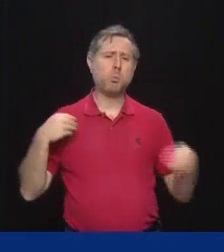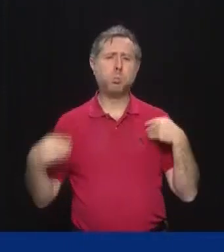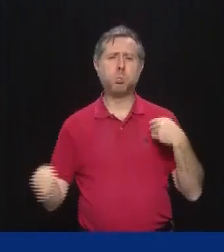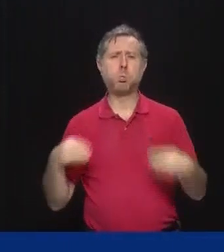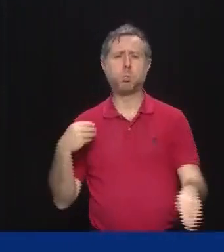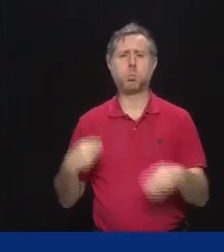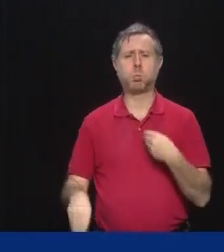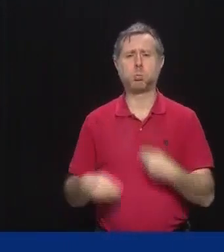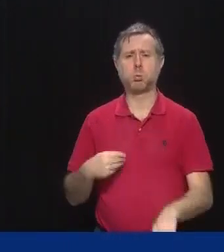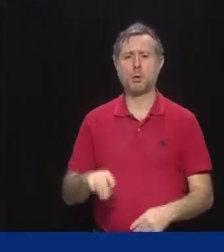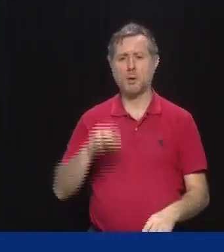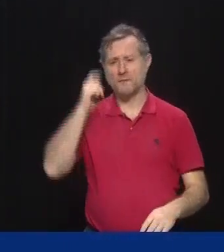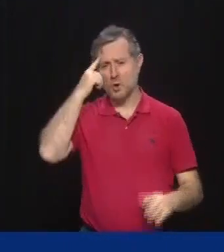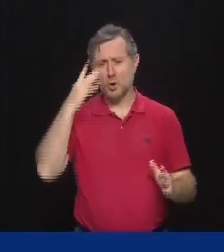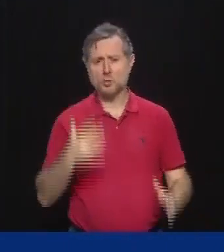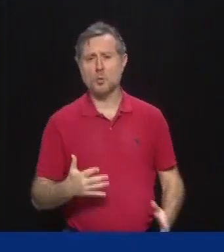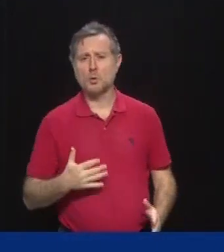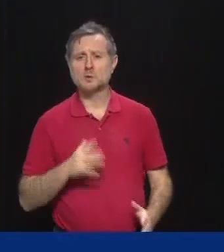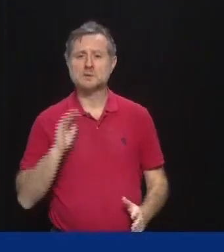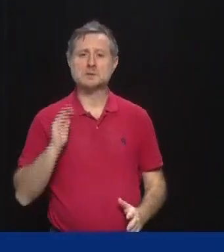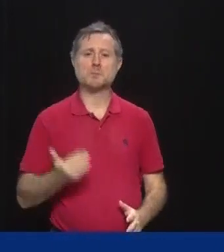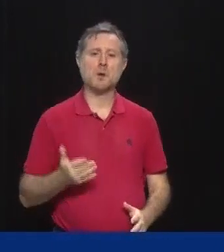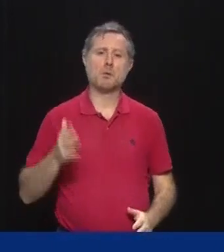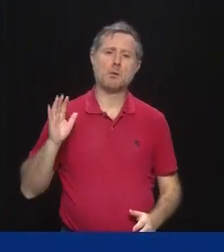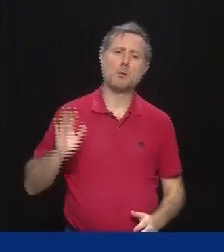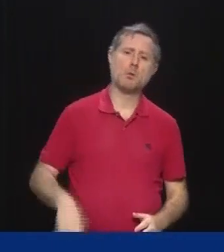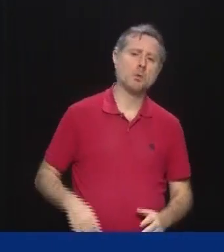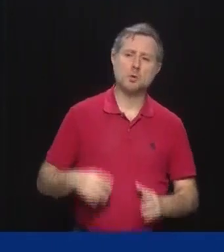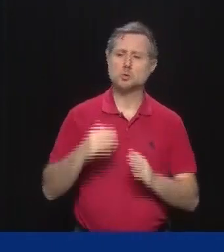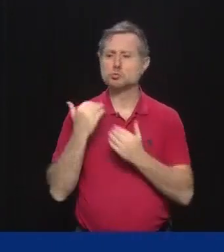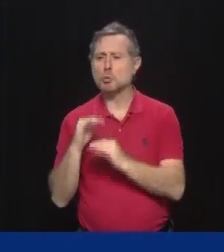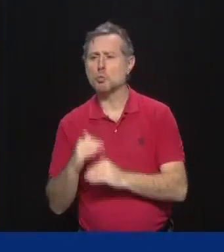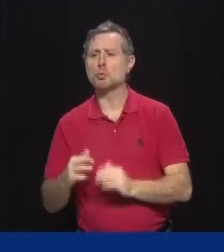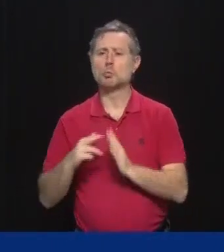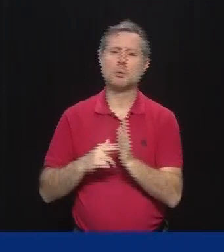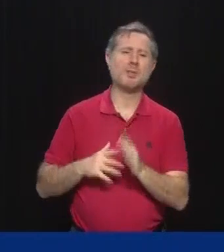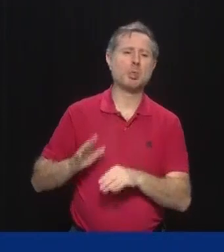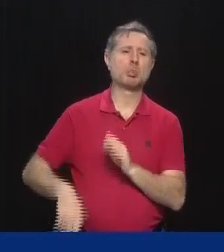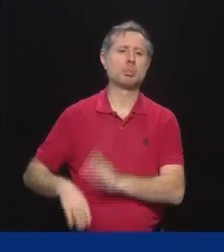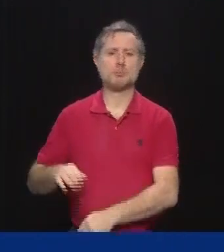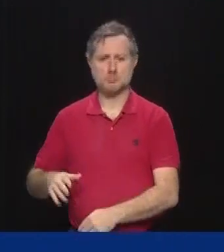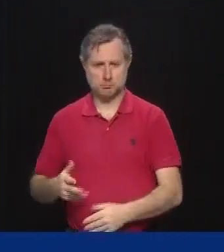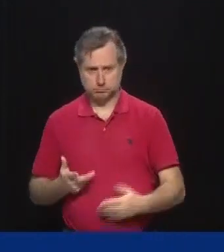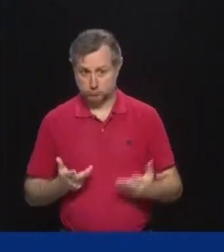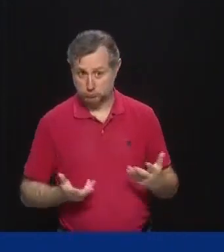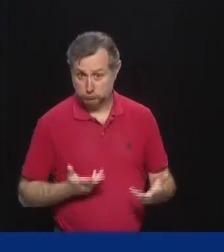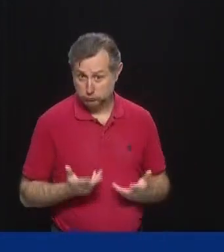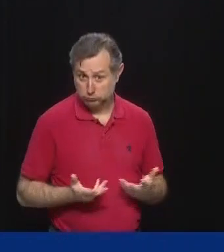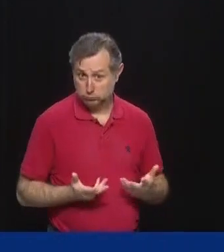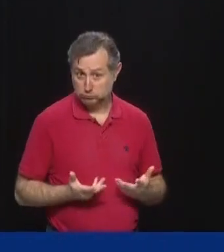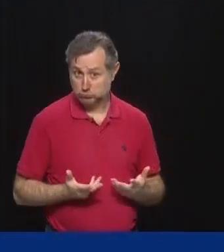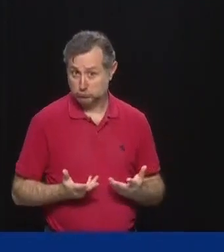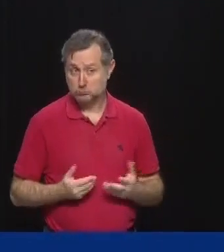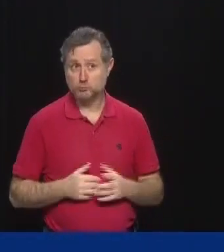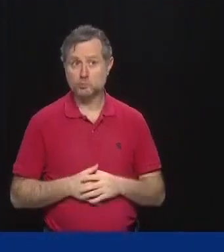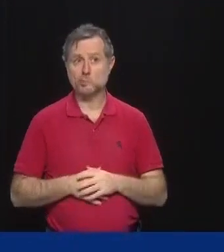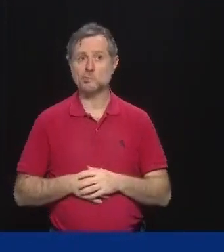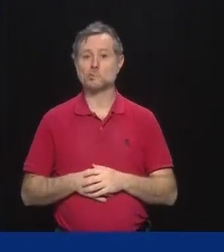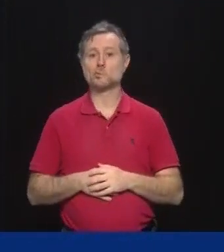THERE'S SUCH STRICT REGULATIONS HERE, BUT NEW JERSEY IS ALMOST A FREE FOR ALL? THE GOVERNOR ISN'T WILLING TO